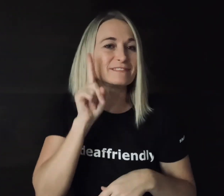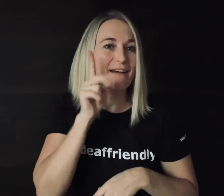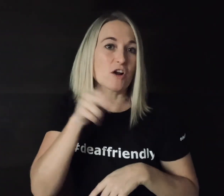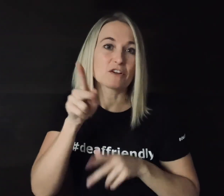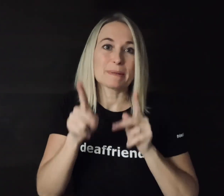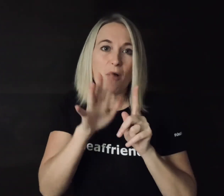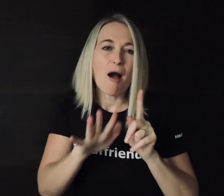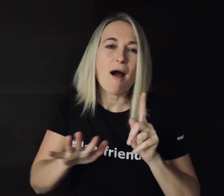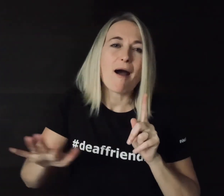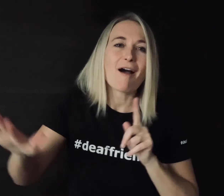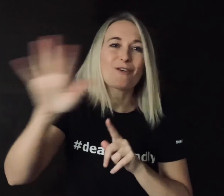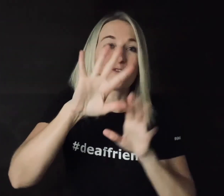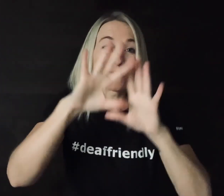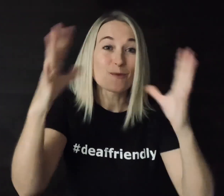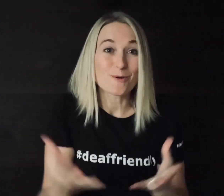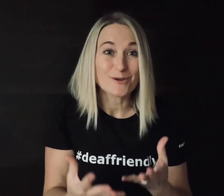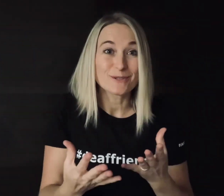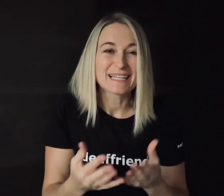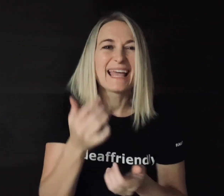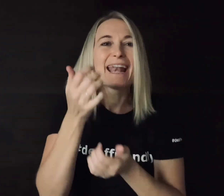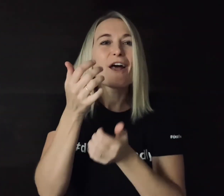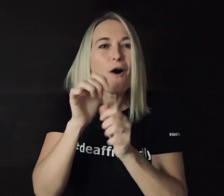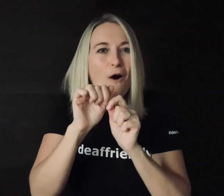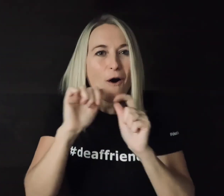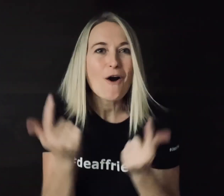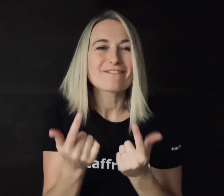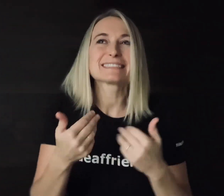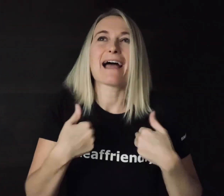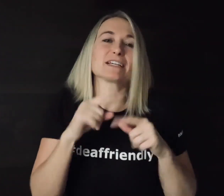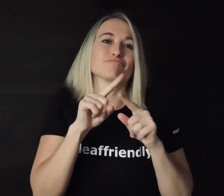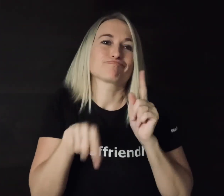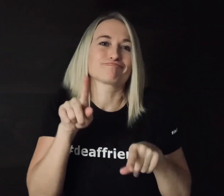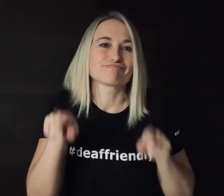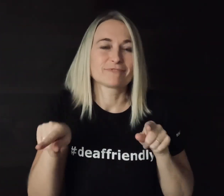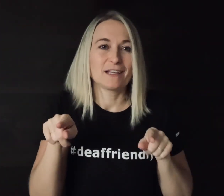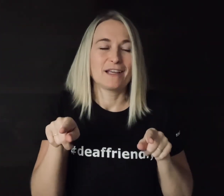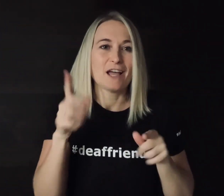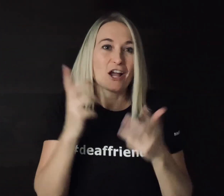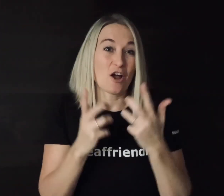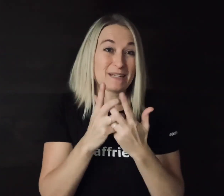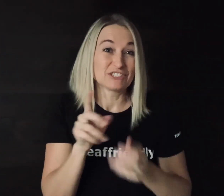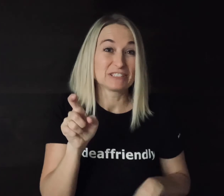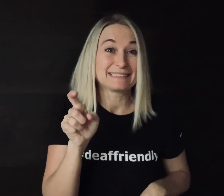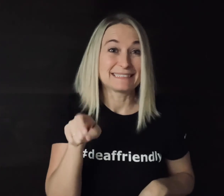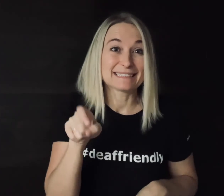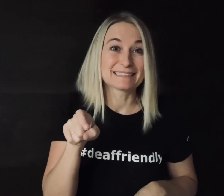deaf and hard of hearing people all over the world. All of us has different accommodation needs.